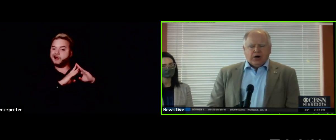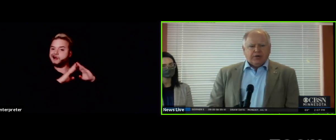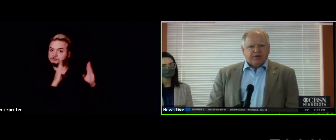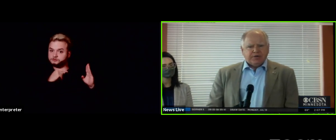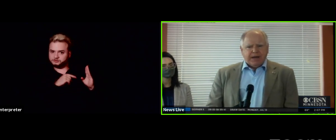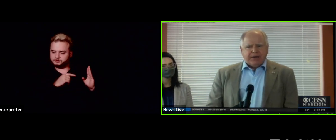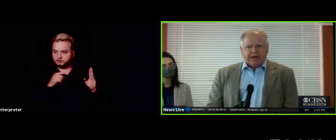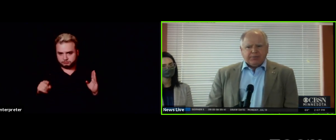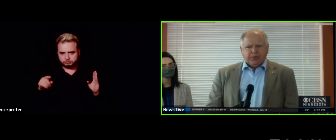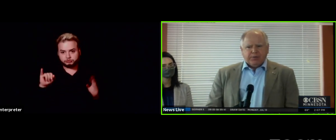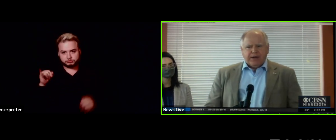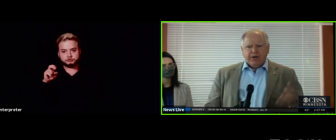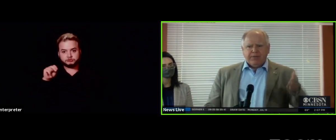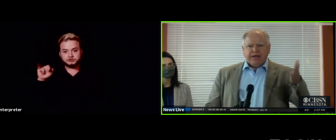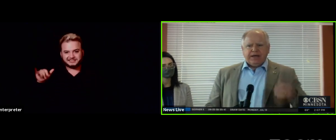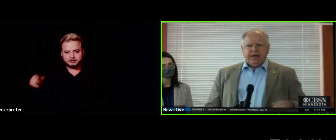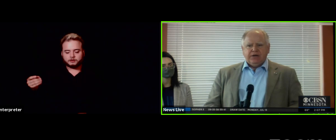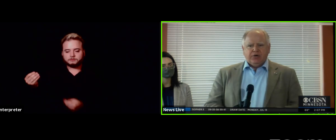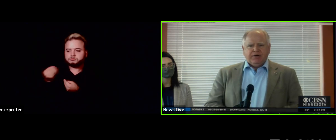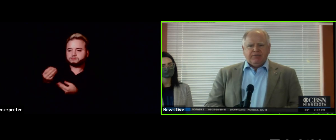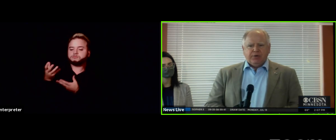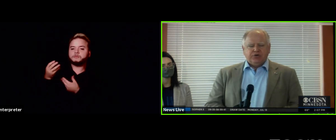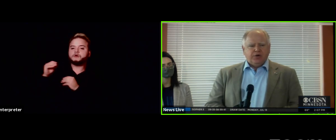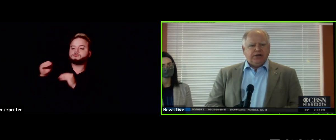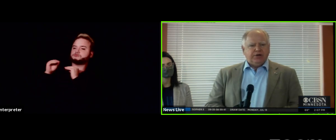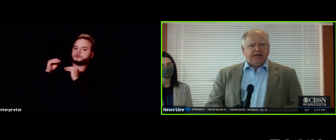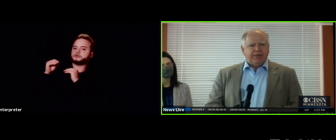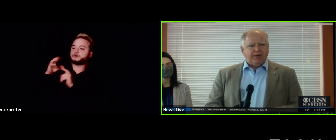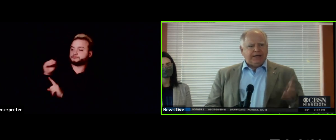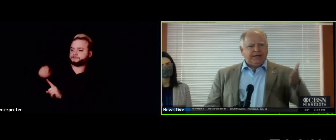subject matter experts. But I want to make note of we are joined here today by Ray Dean